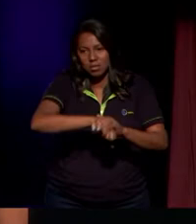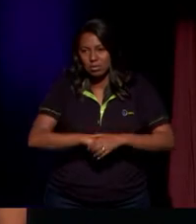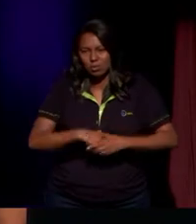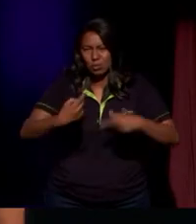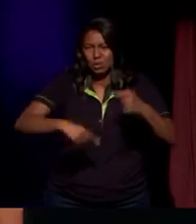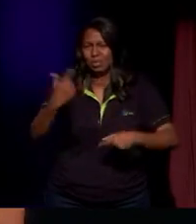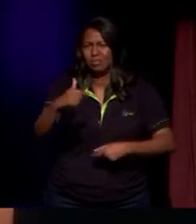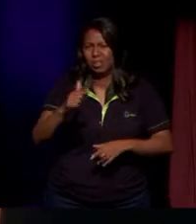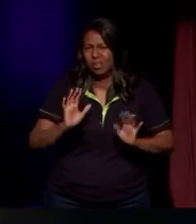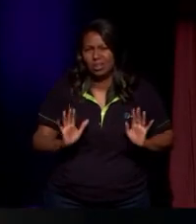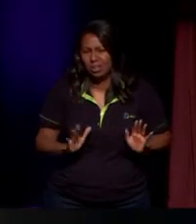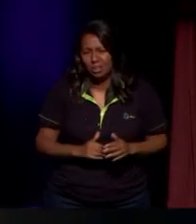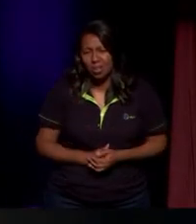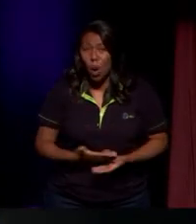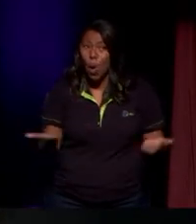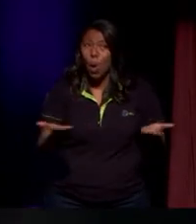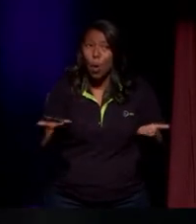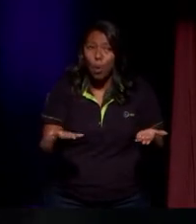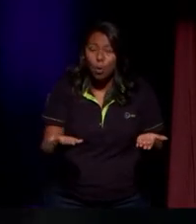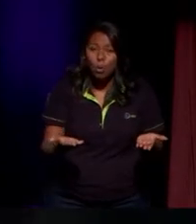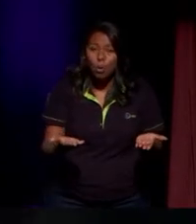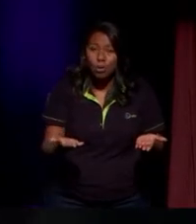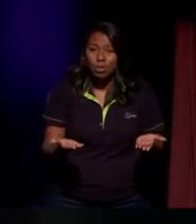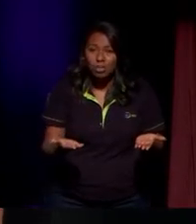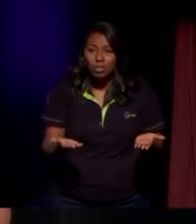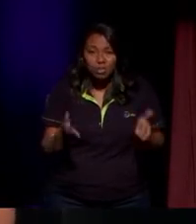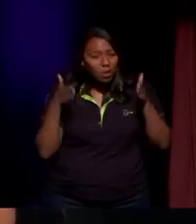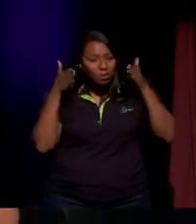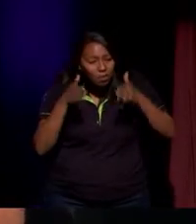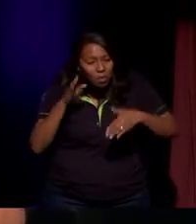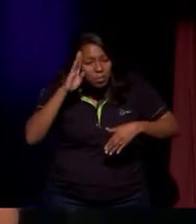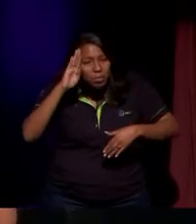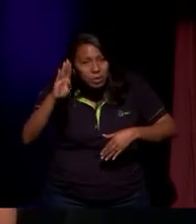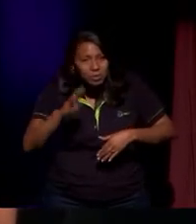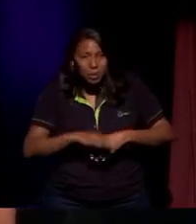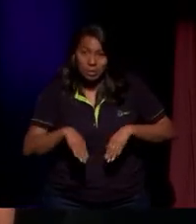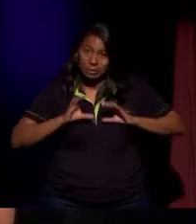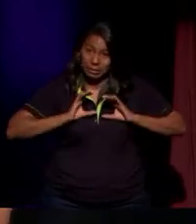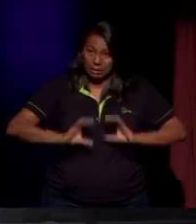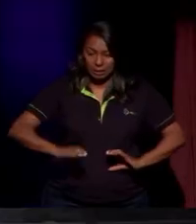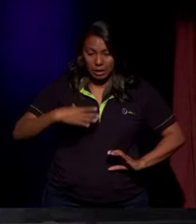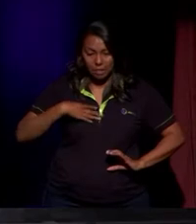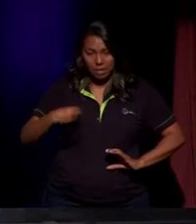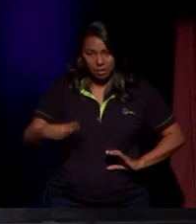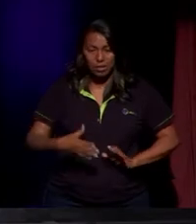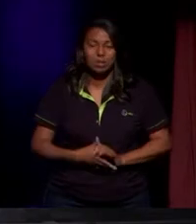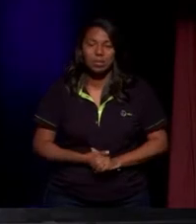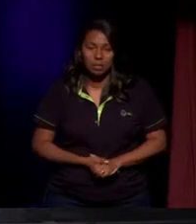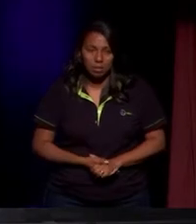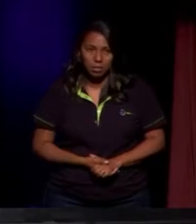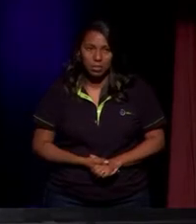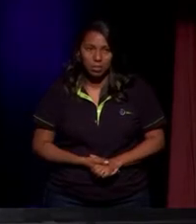The big agenda today, which I already think is a breakthrough, which is the issue of citizenship for the children, This is the current flag.